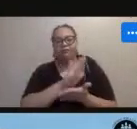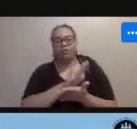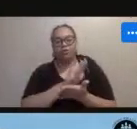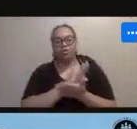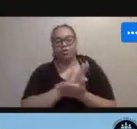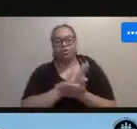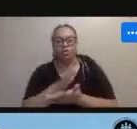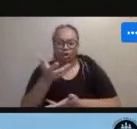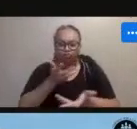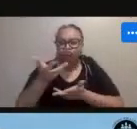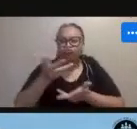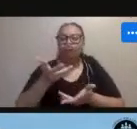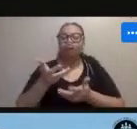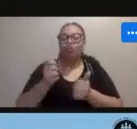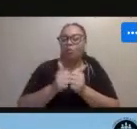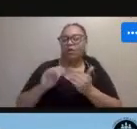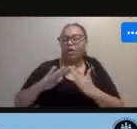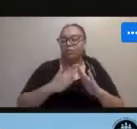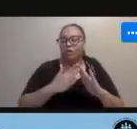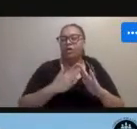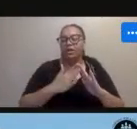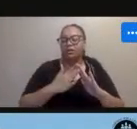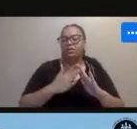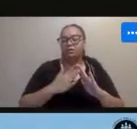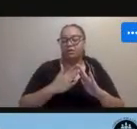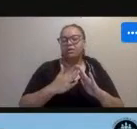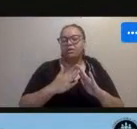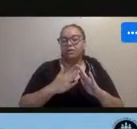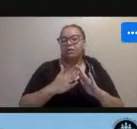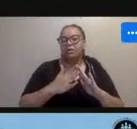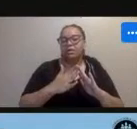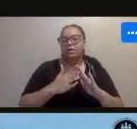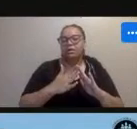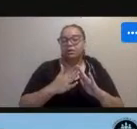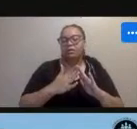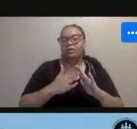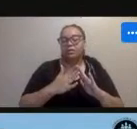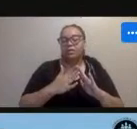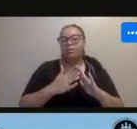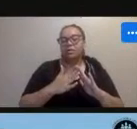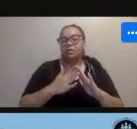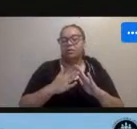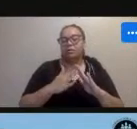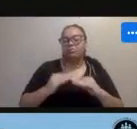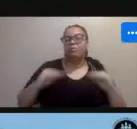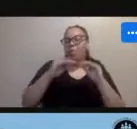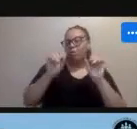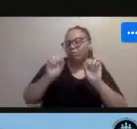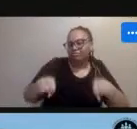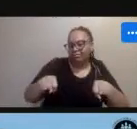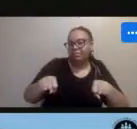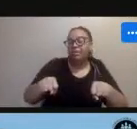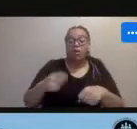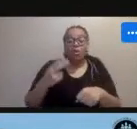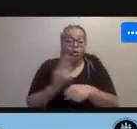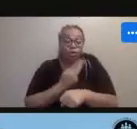OPEN TO THE COMMUNITIES THEY SERVE. AND I DON'T BELIEVE THAT